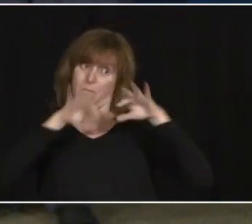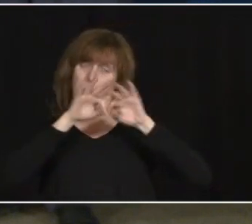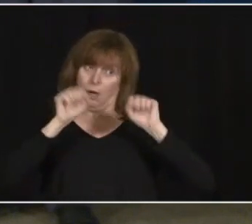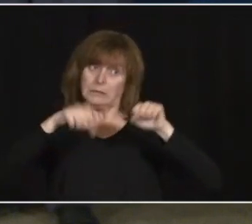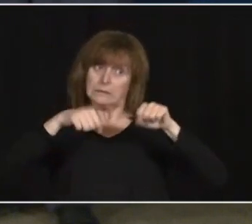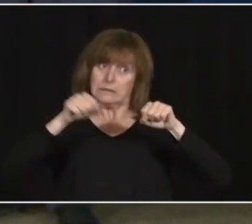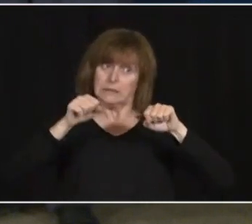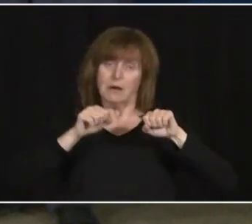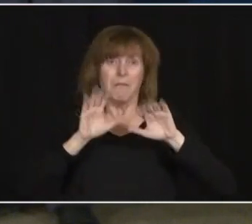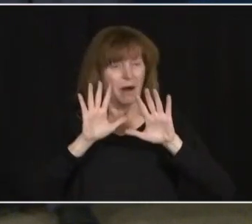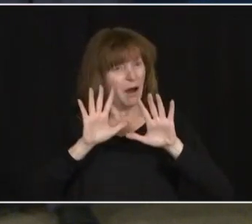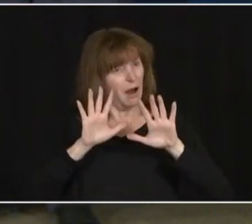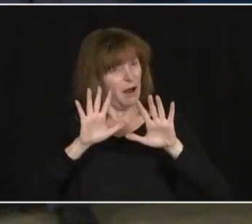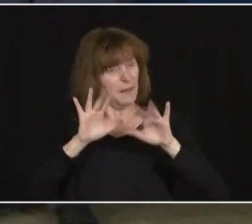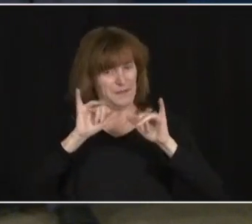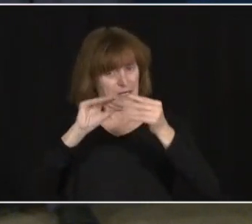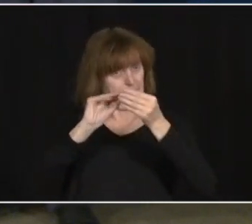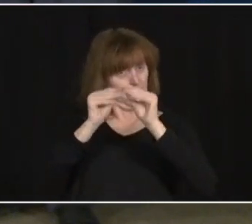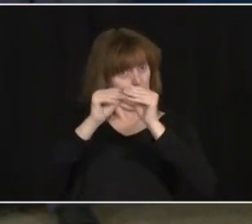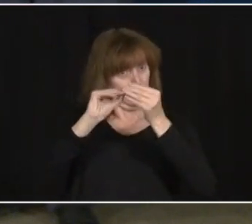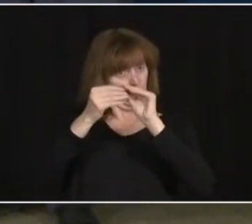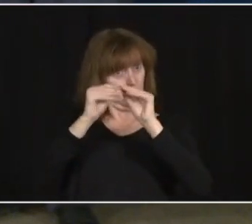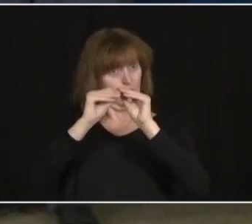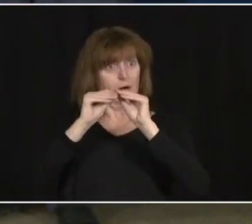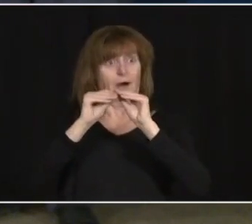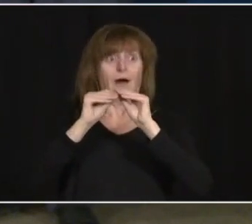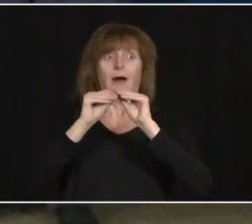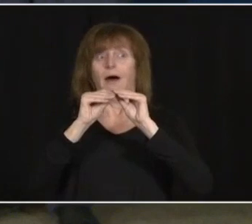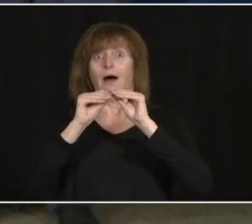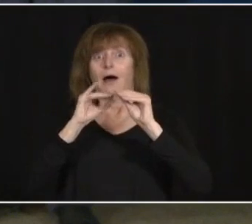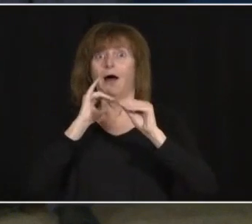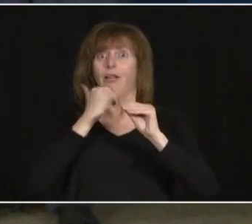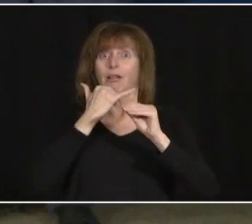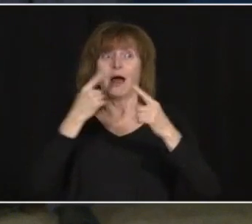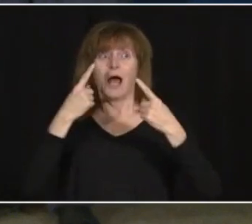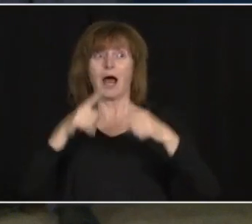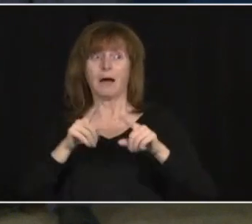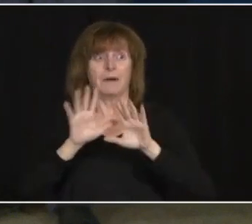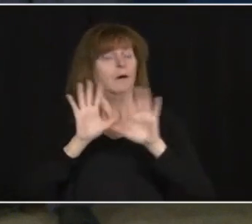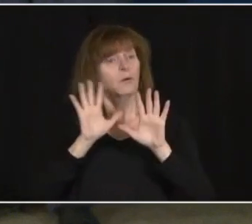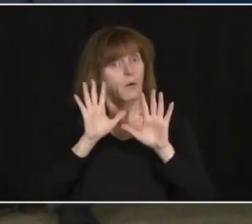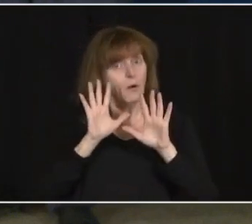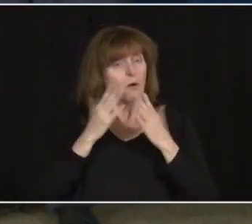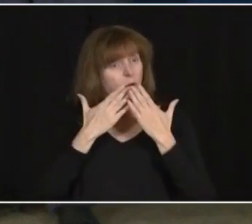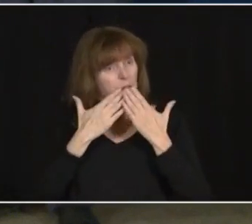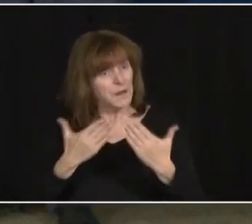But indeed these numbers are not an accident. They are the result of months of planning and collective action to stop the spread of COVID-19